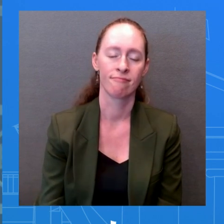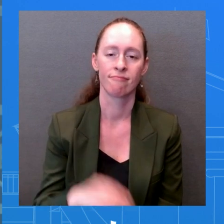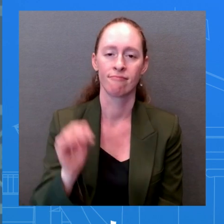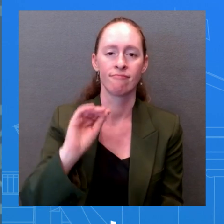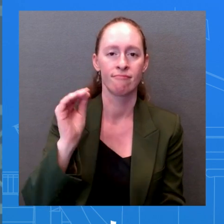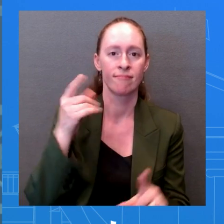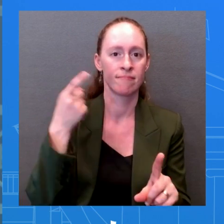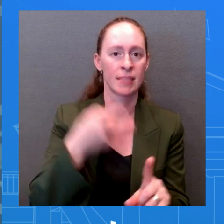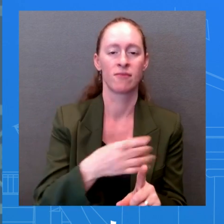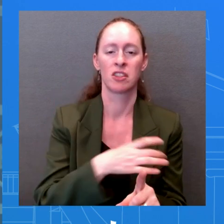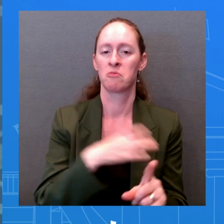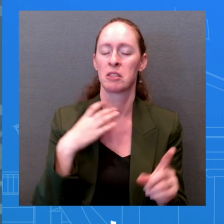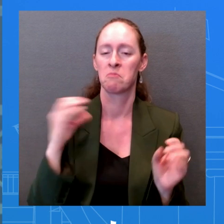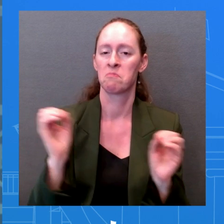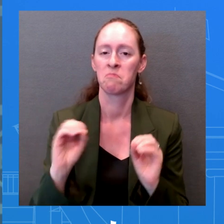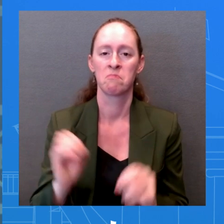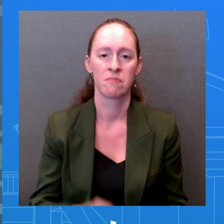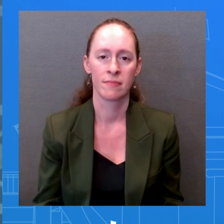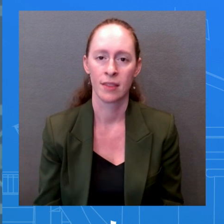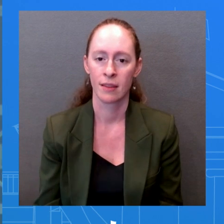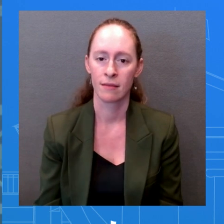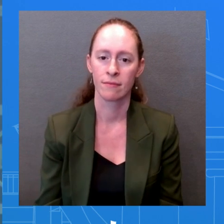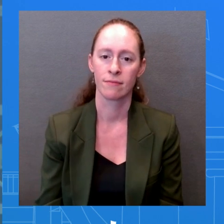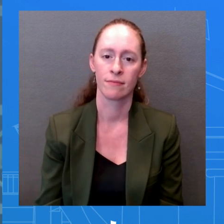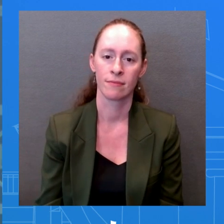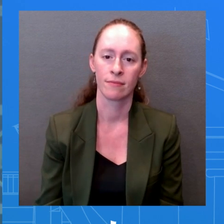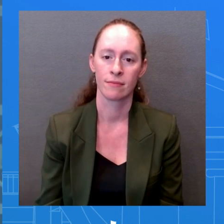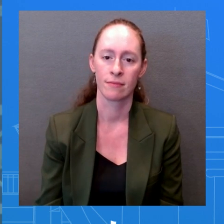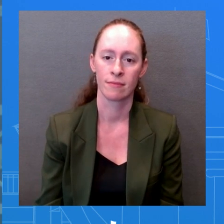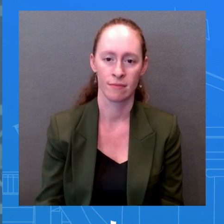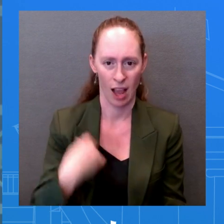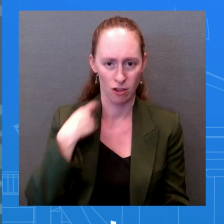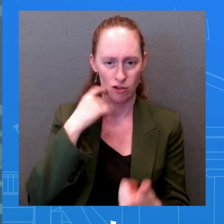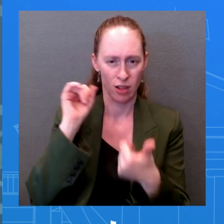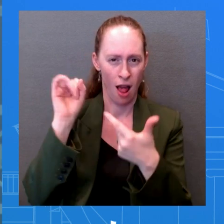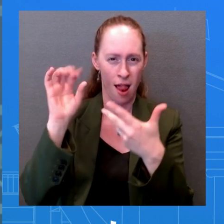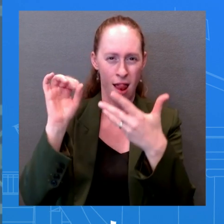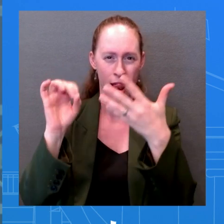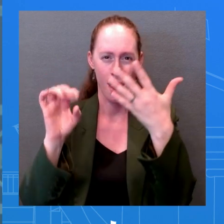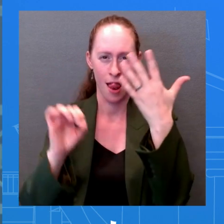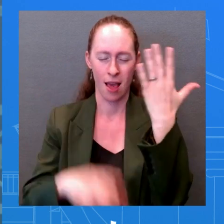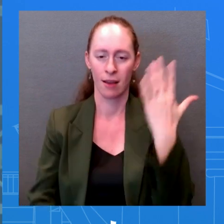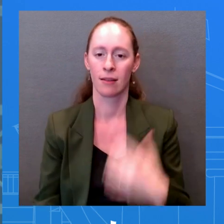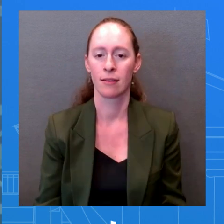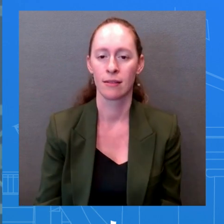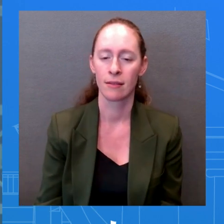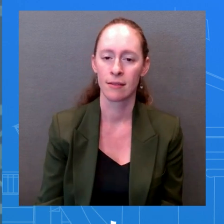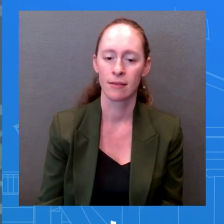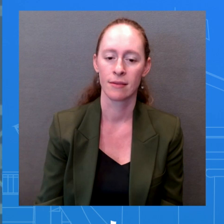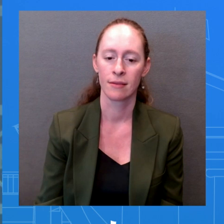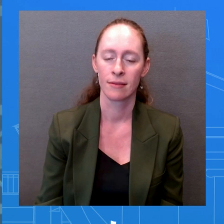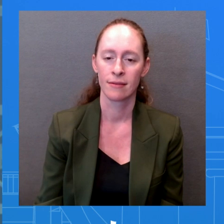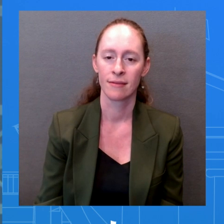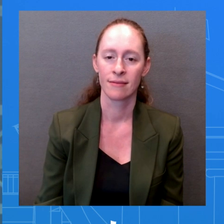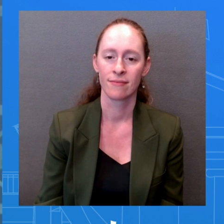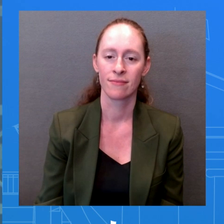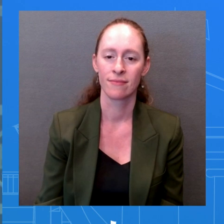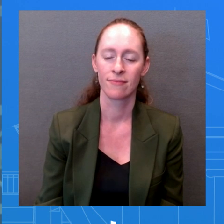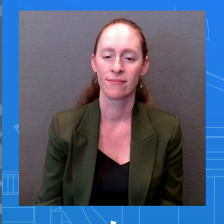a rundown of actions that I just provided -- is a first step to getting us into a place where we're dealing with a real issue,